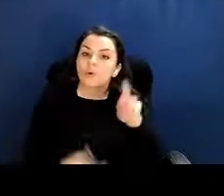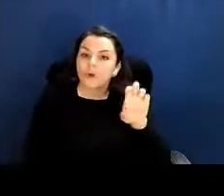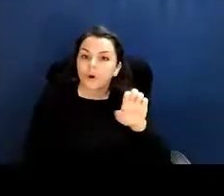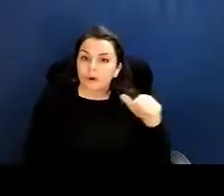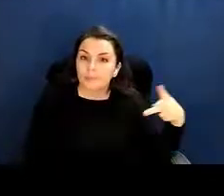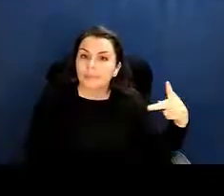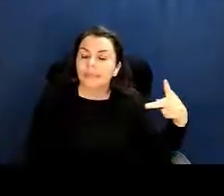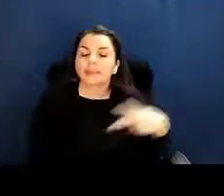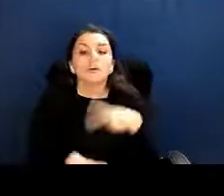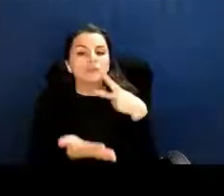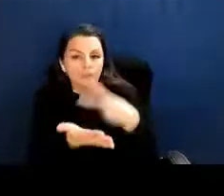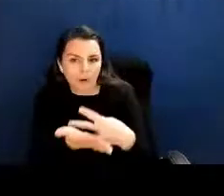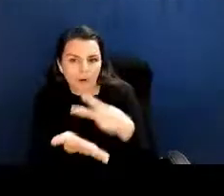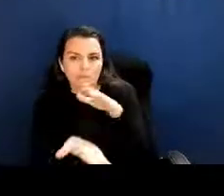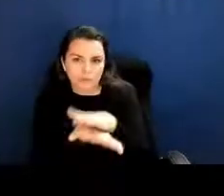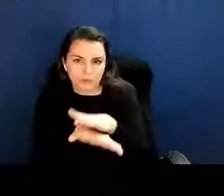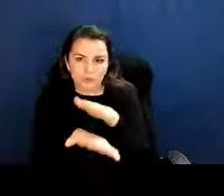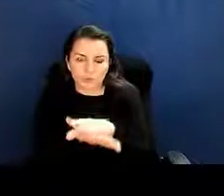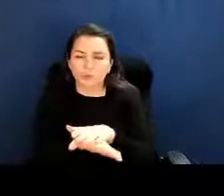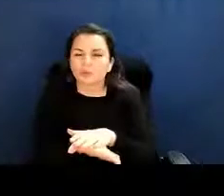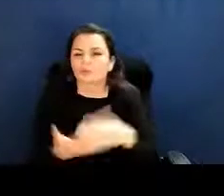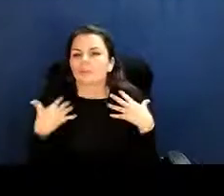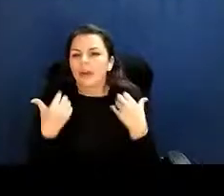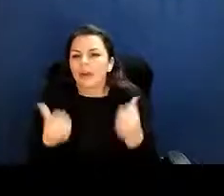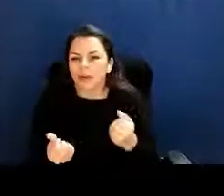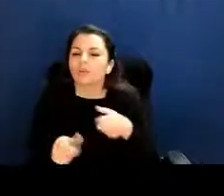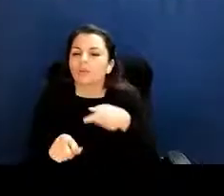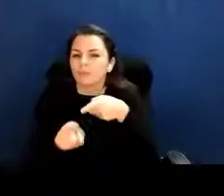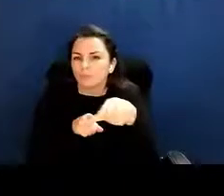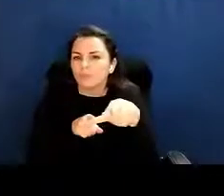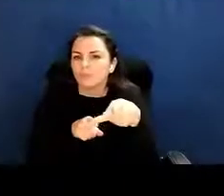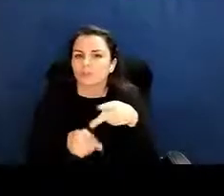and graduate schools. Now, when we say health professional schools,